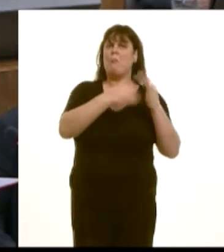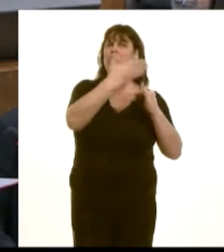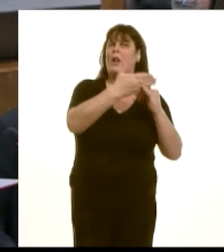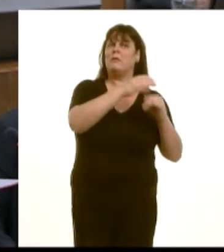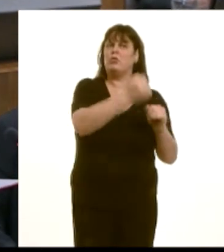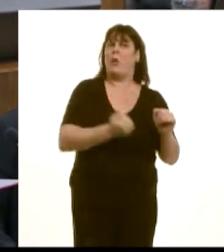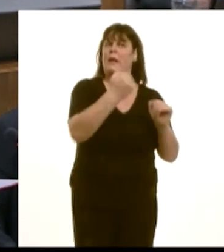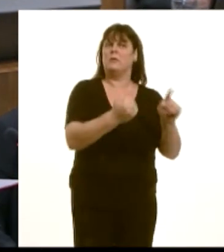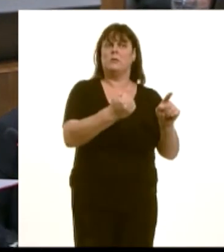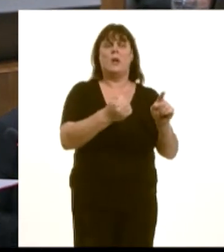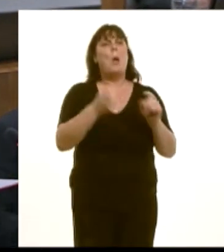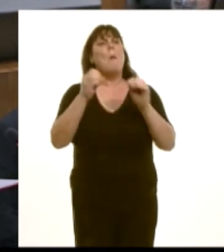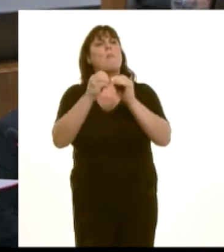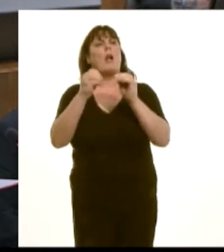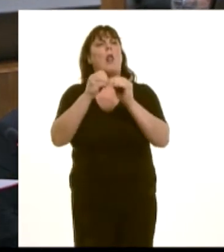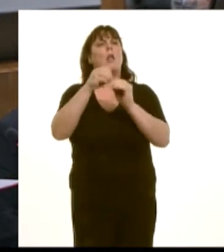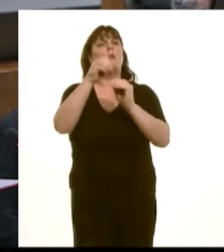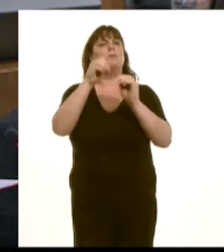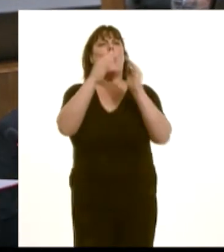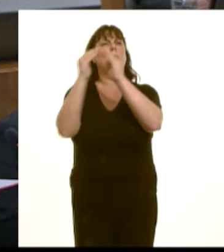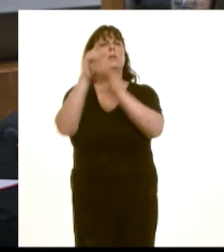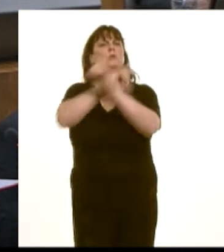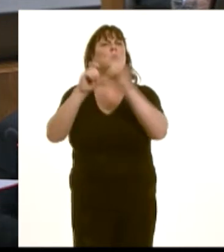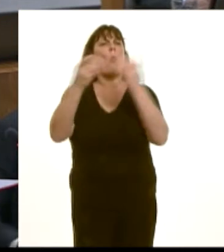that is mainly on a hill, and the station, of course, is at the bottom of that hill,